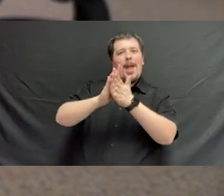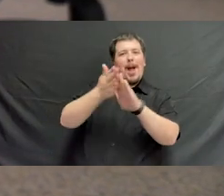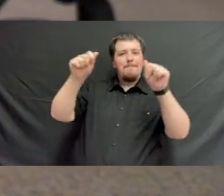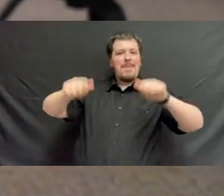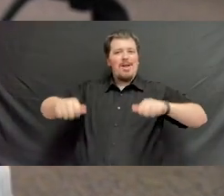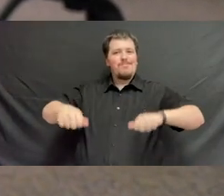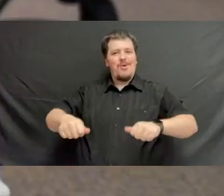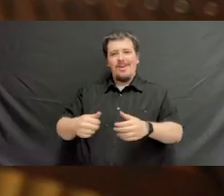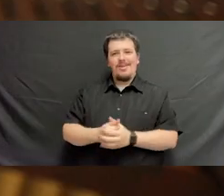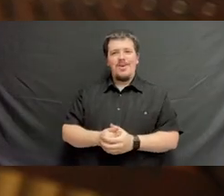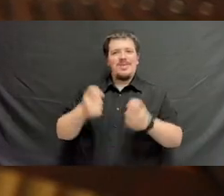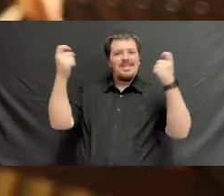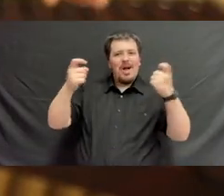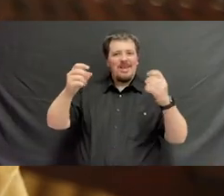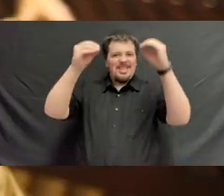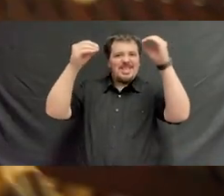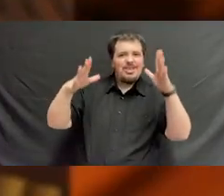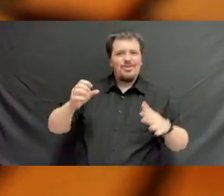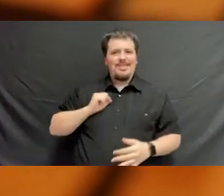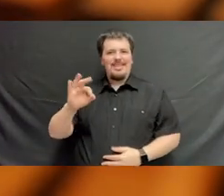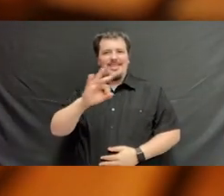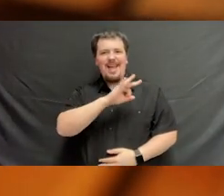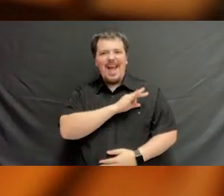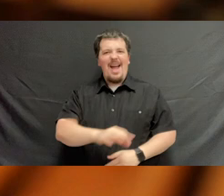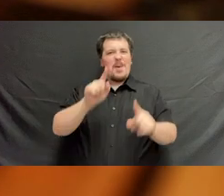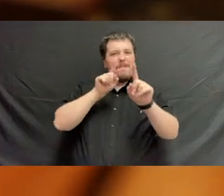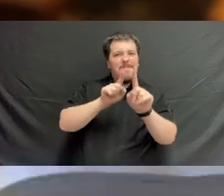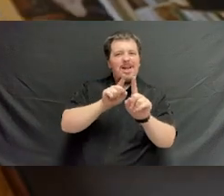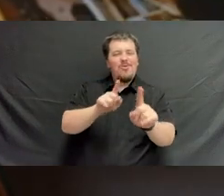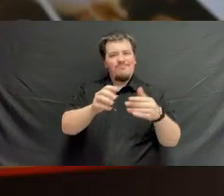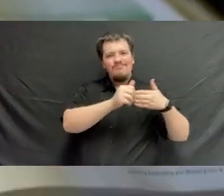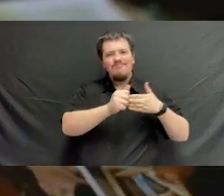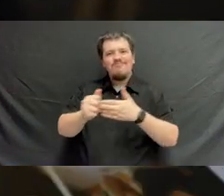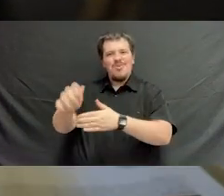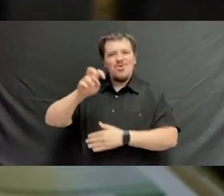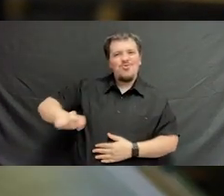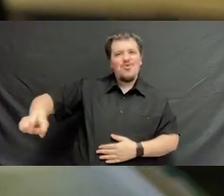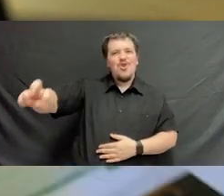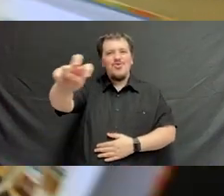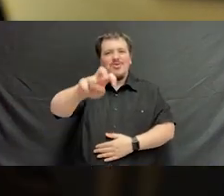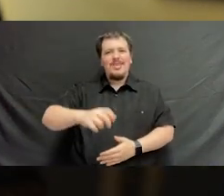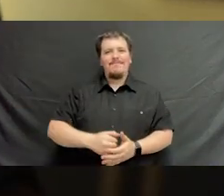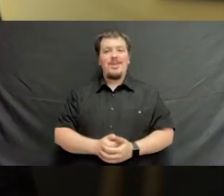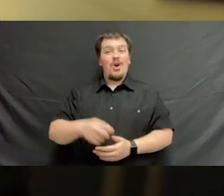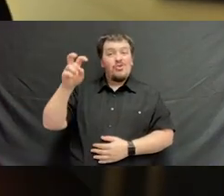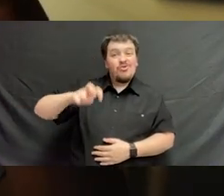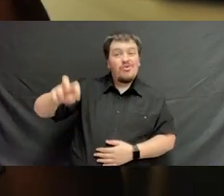We celebrate the faculty, the staff, the mentors who have guided the graduates on this journey. A journey of transformation.